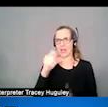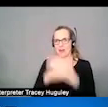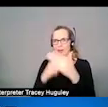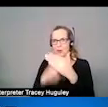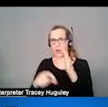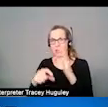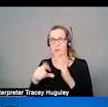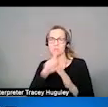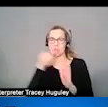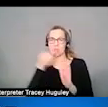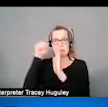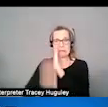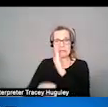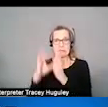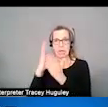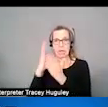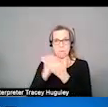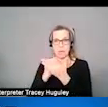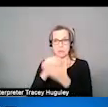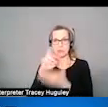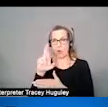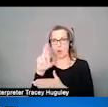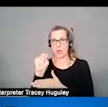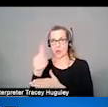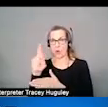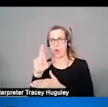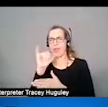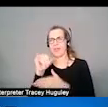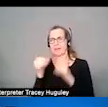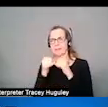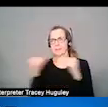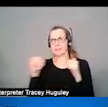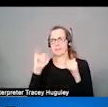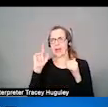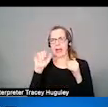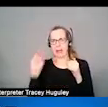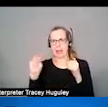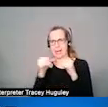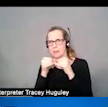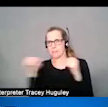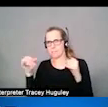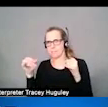with the R&R Budget Form, this will be the line item that you're adding, and in a Modular Budget,